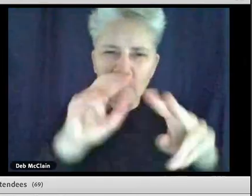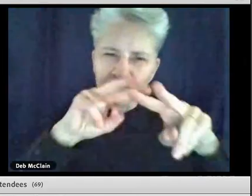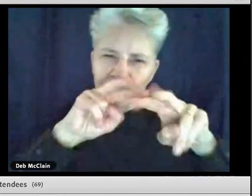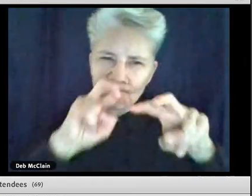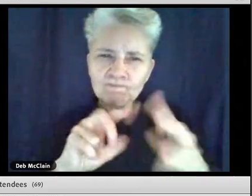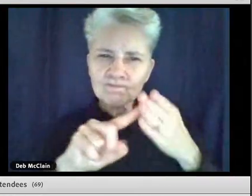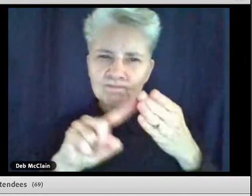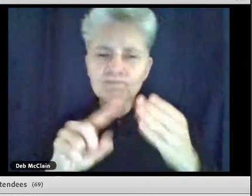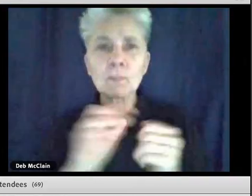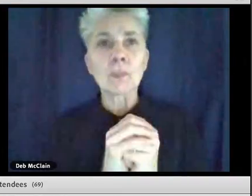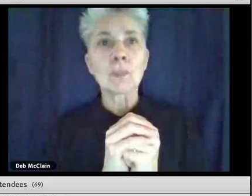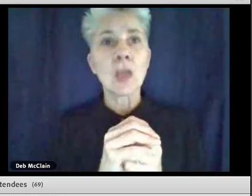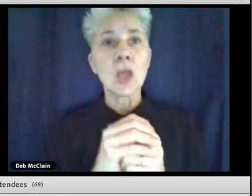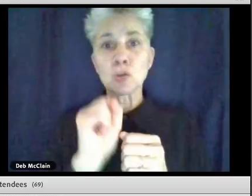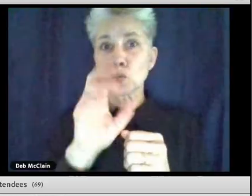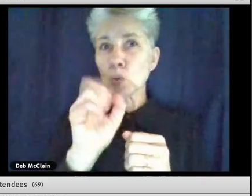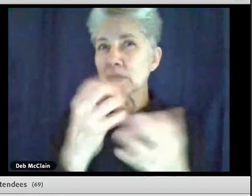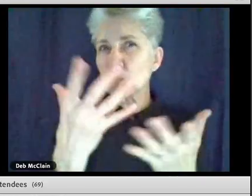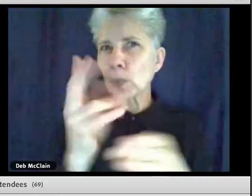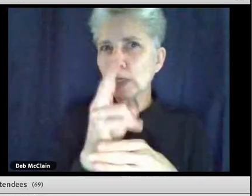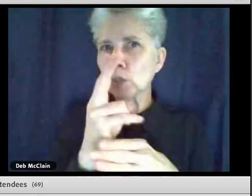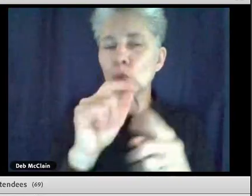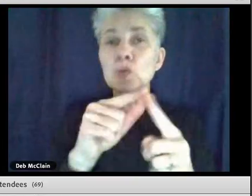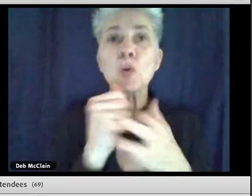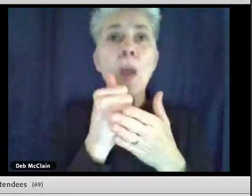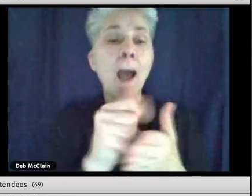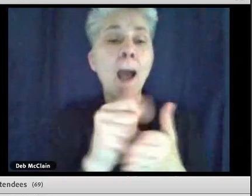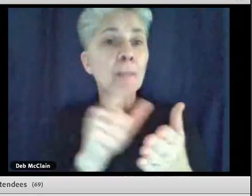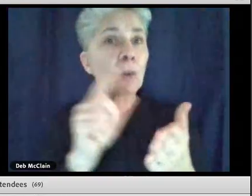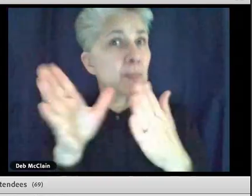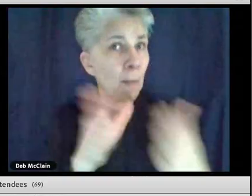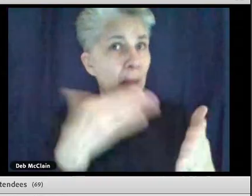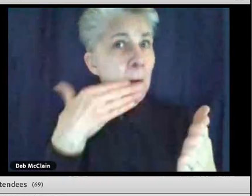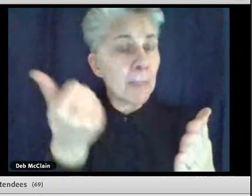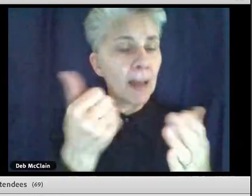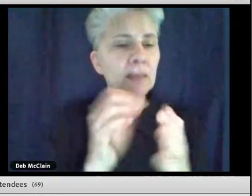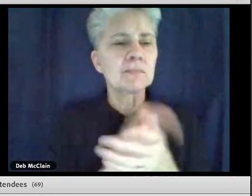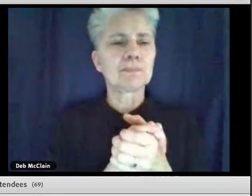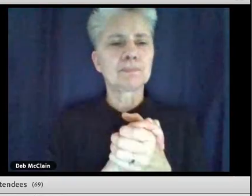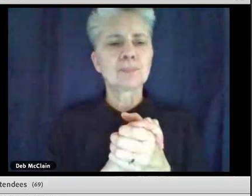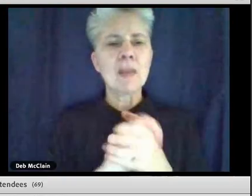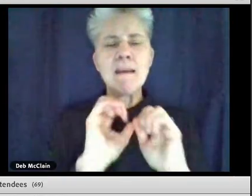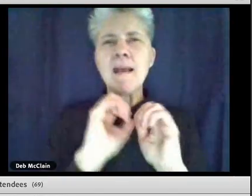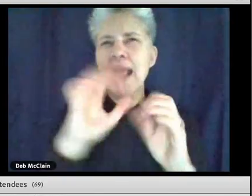What sources we can use to help our libraries prepare, that includes some webinars